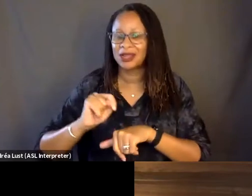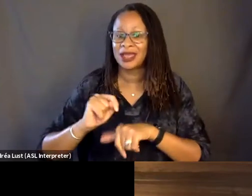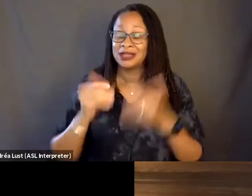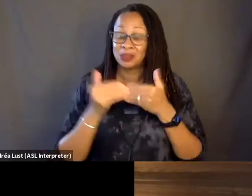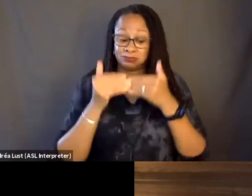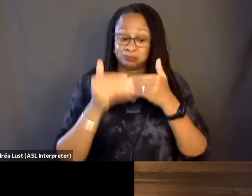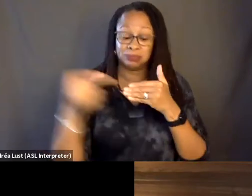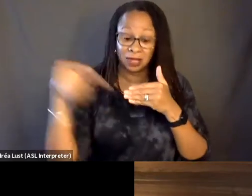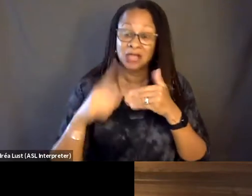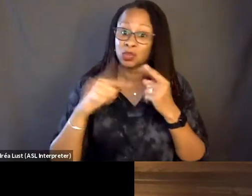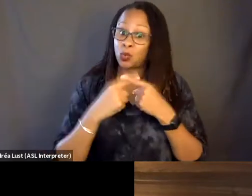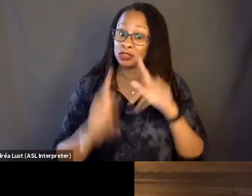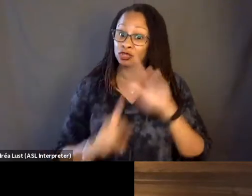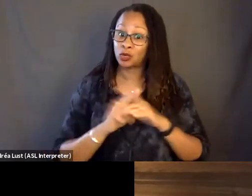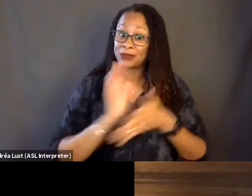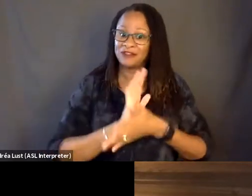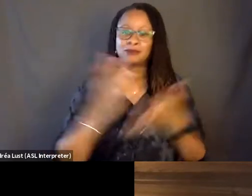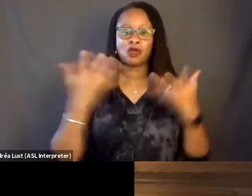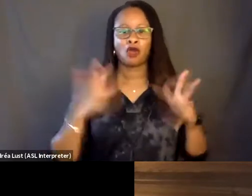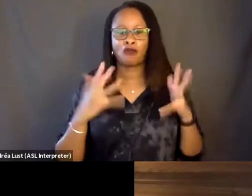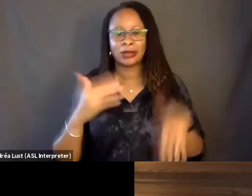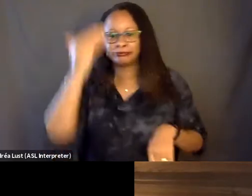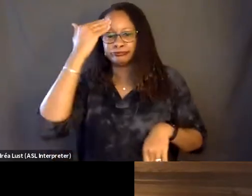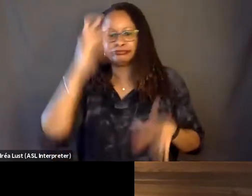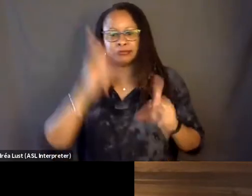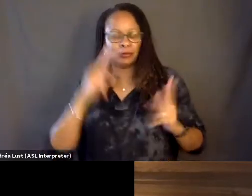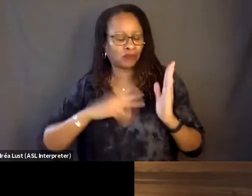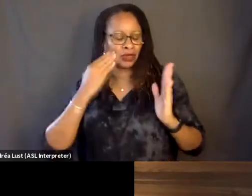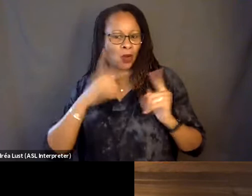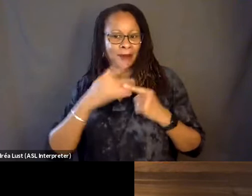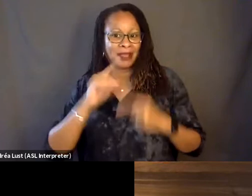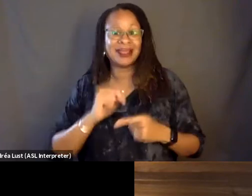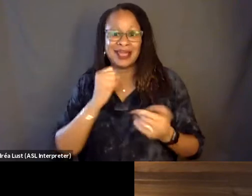it was already in the news and it had been substantiated.